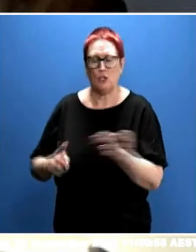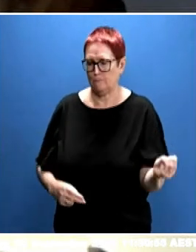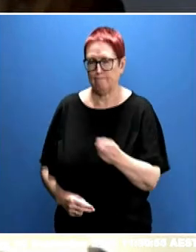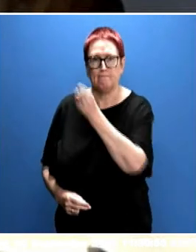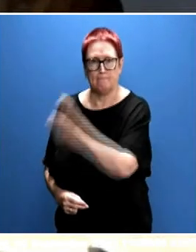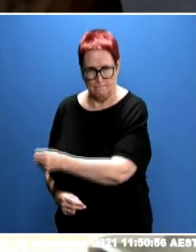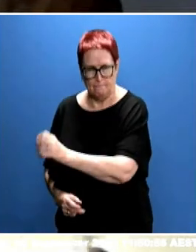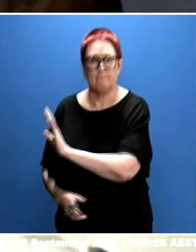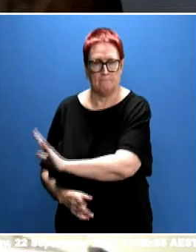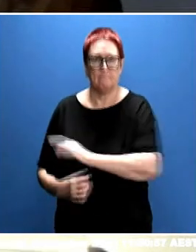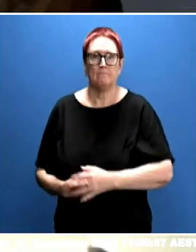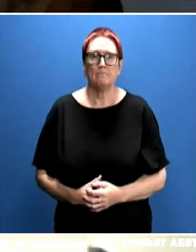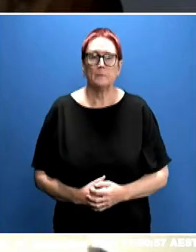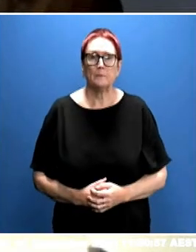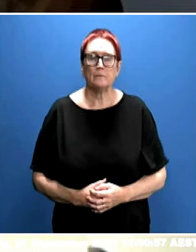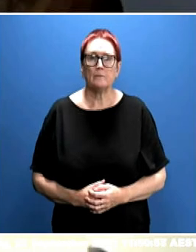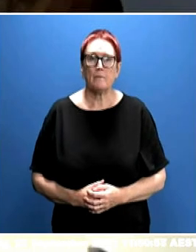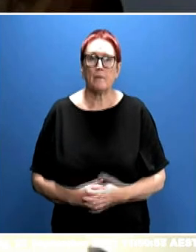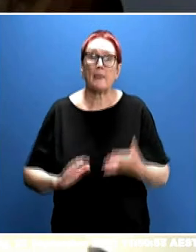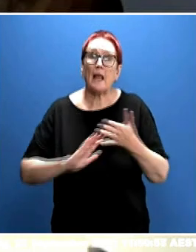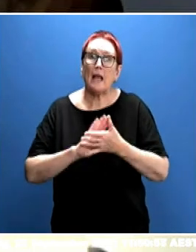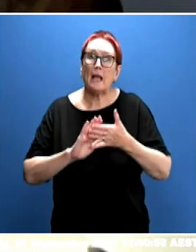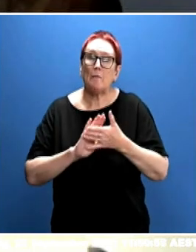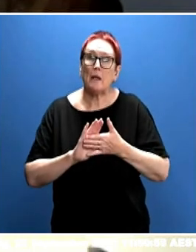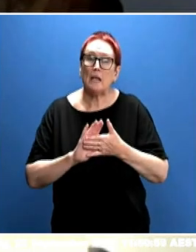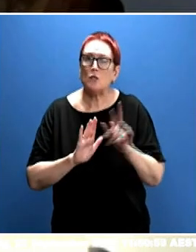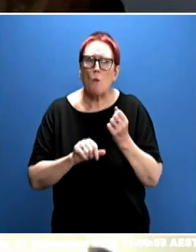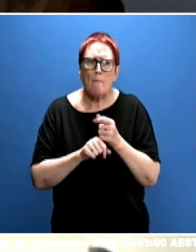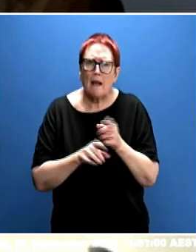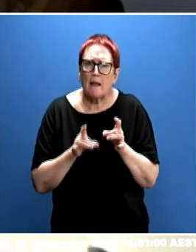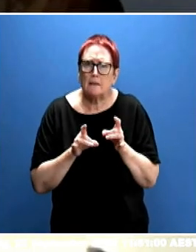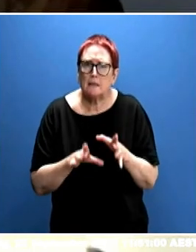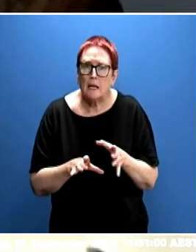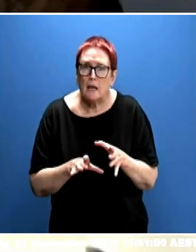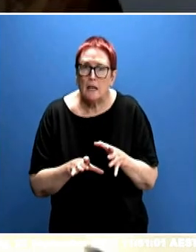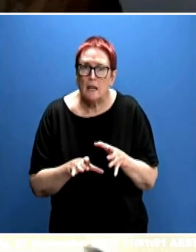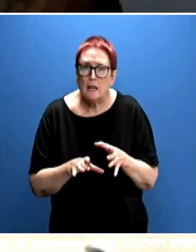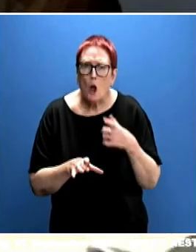So in other words, the catalyst for their detention in Kath French